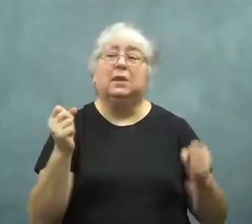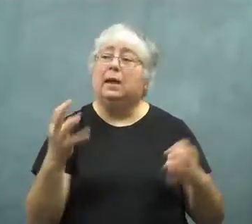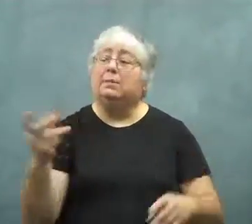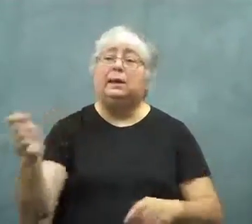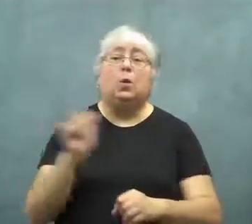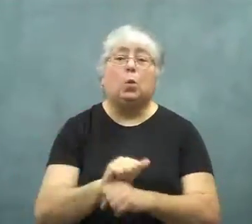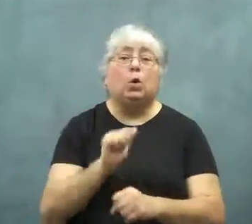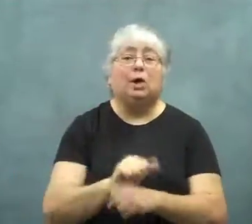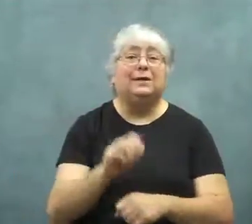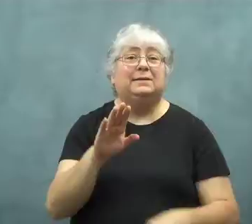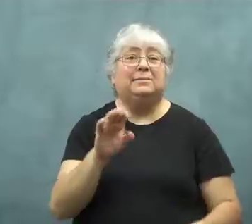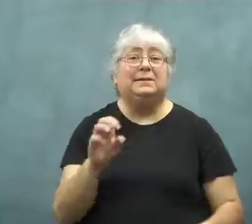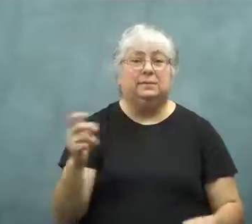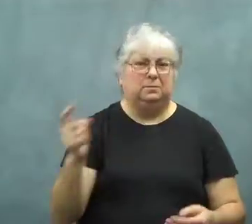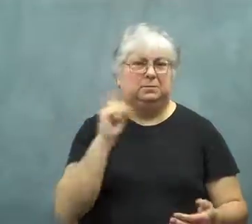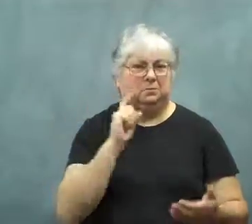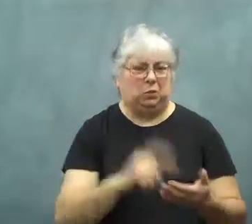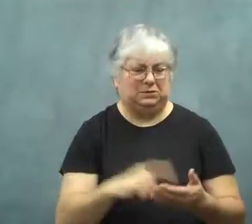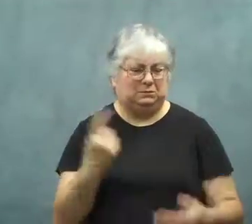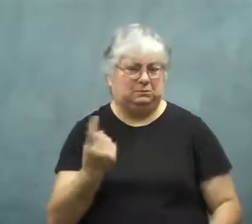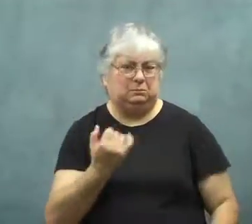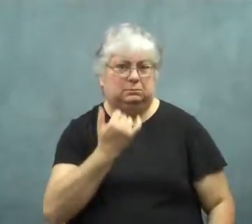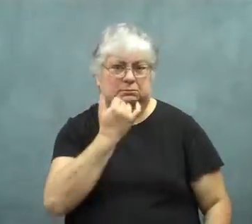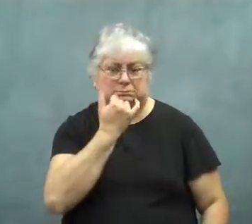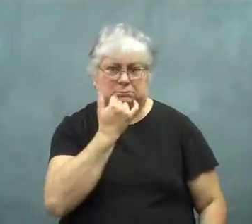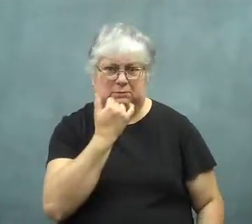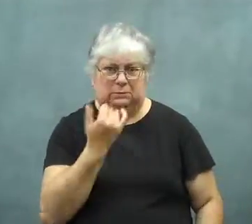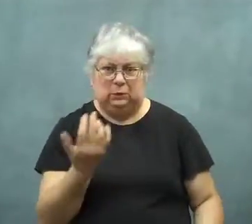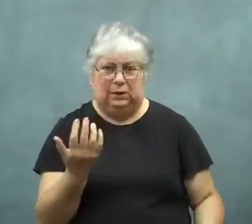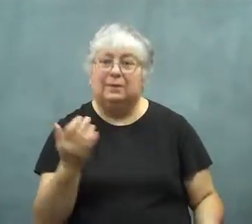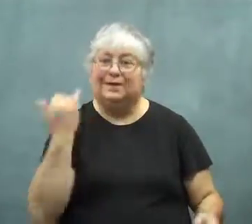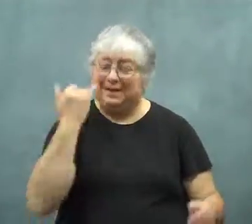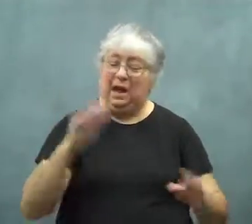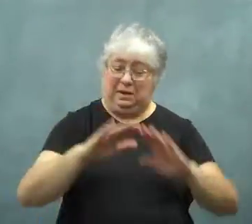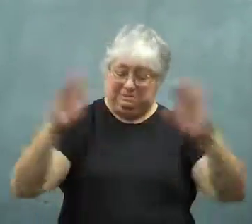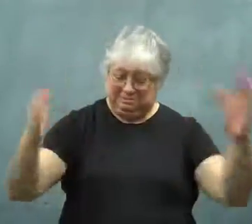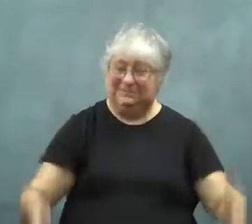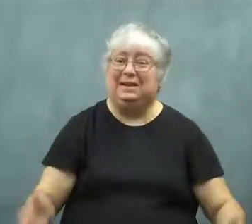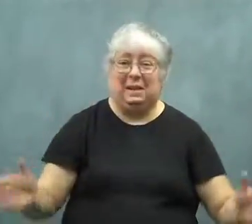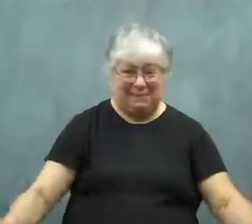There's been something wrong with the worker bees.